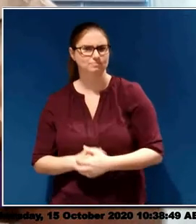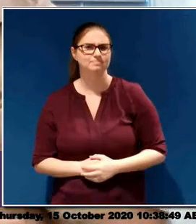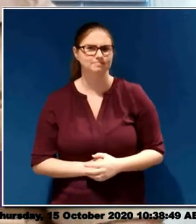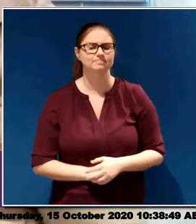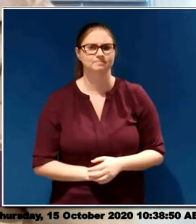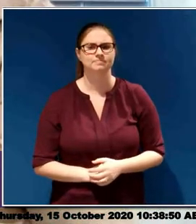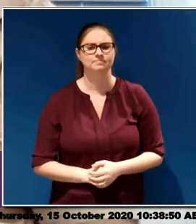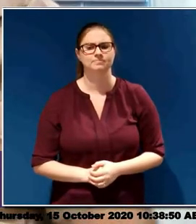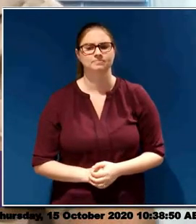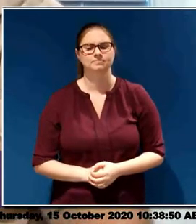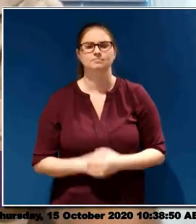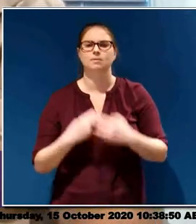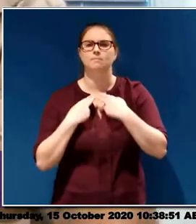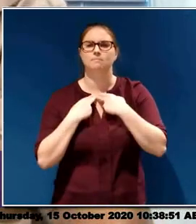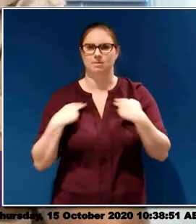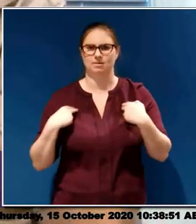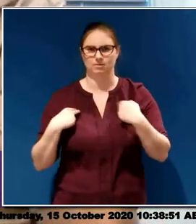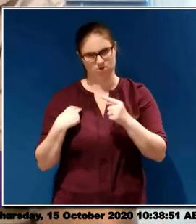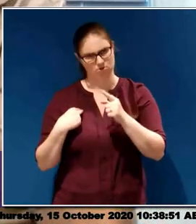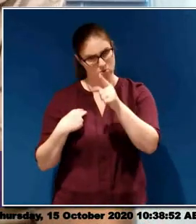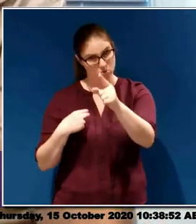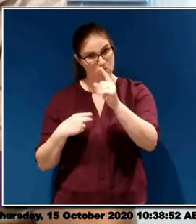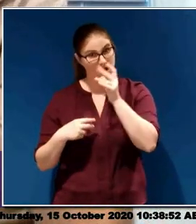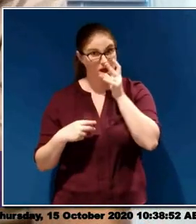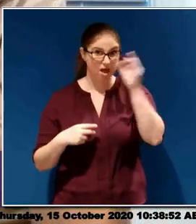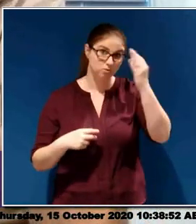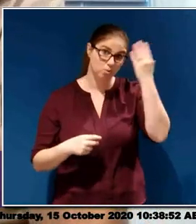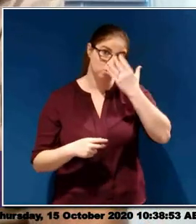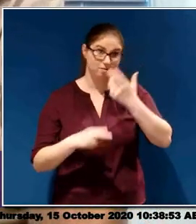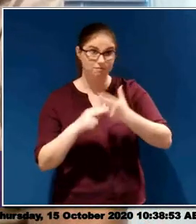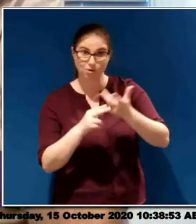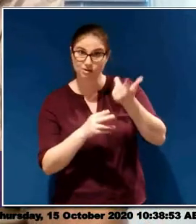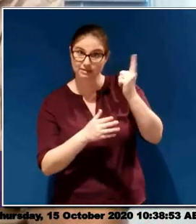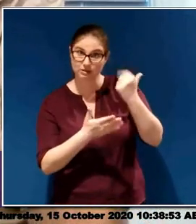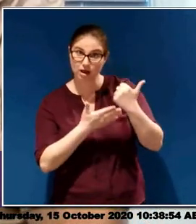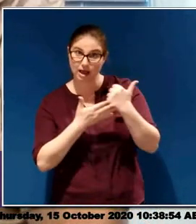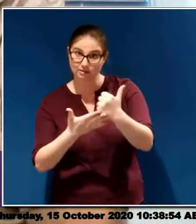around this time, for a teacher's aide. How did the school respond to that?